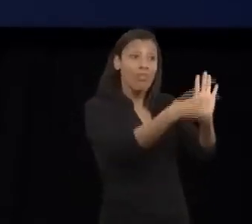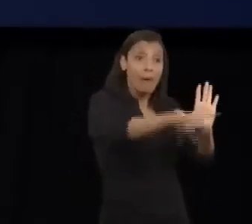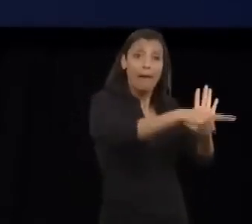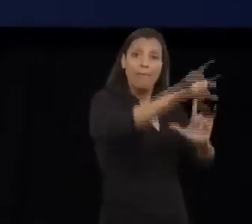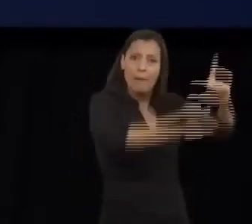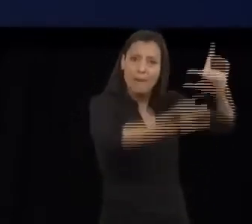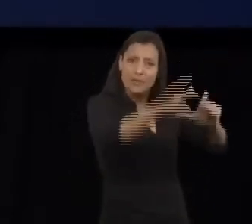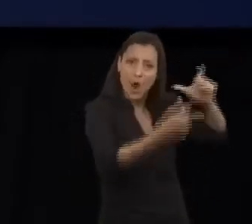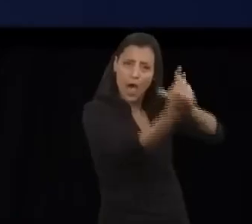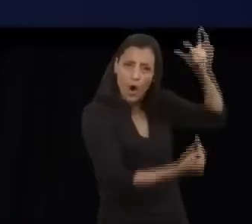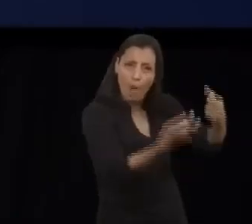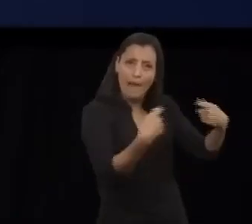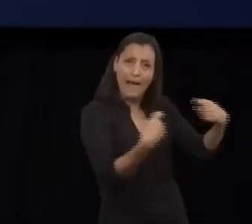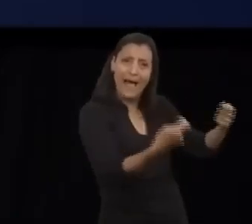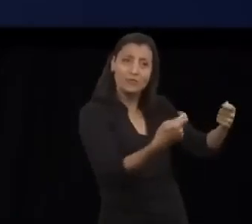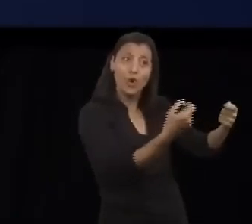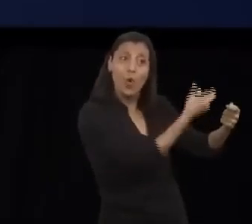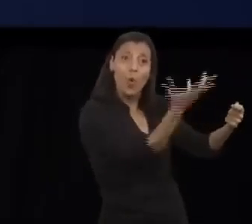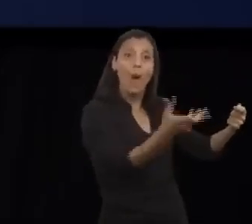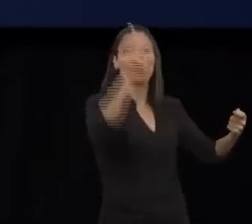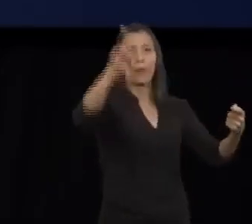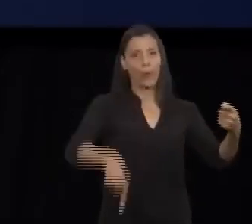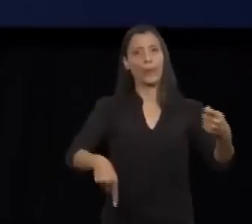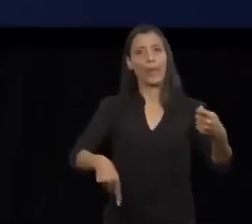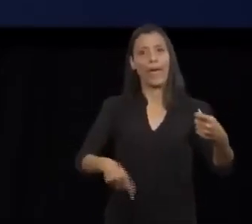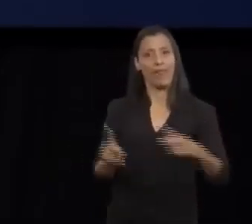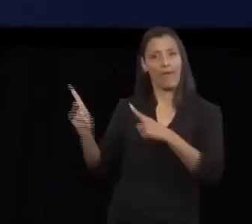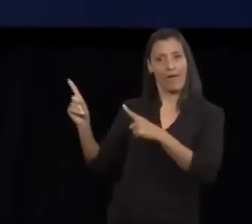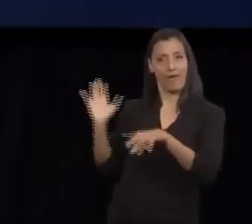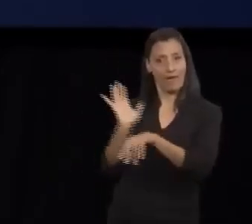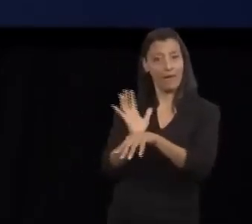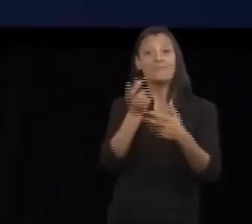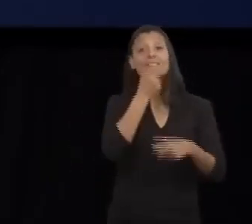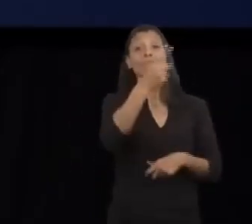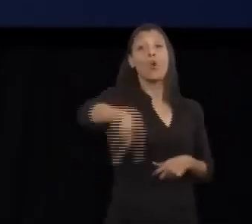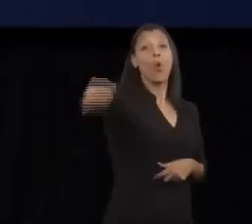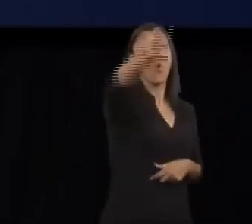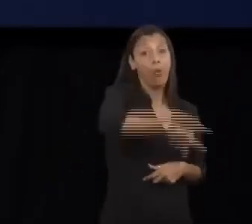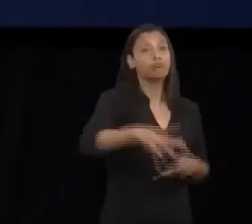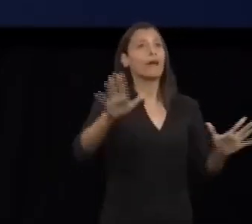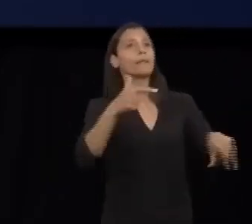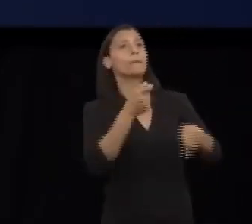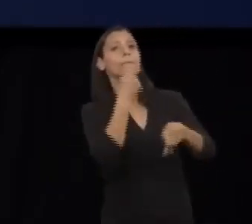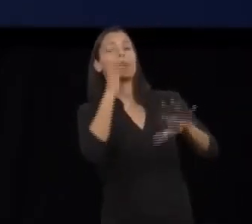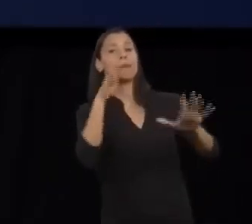And if you are in a context of general equilibrium,